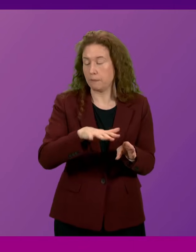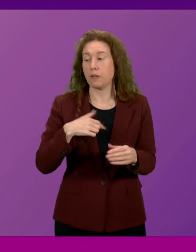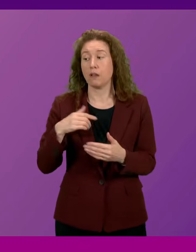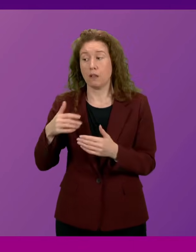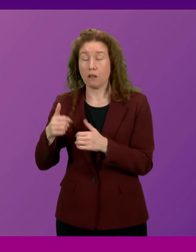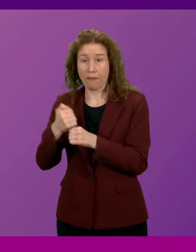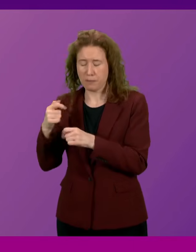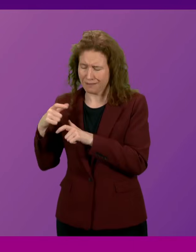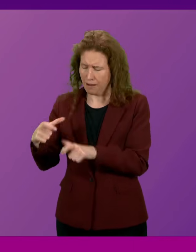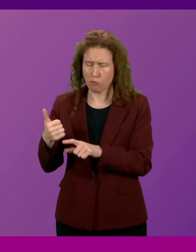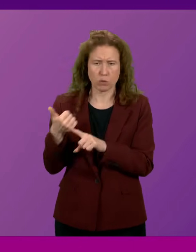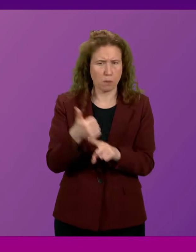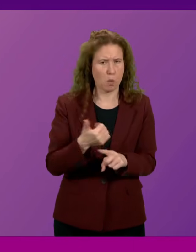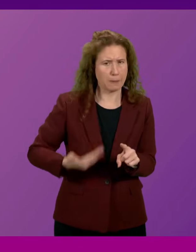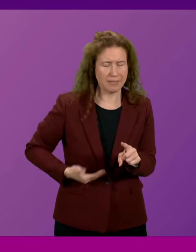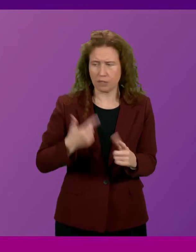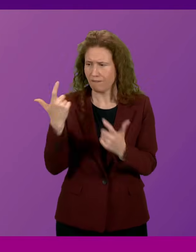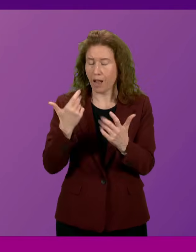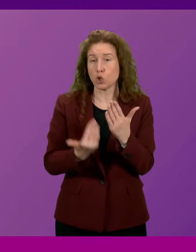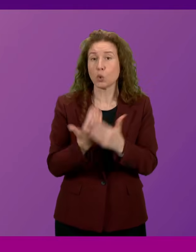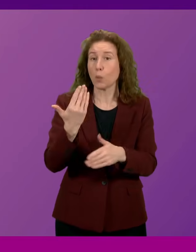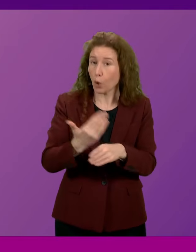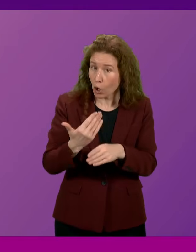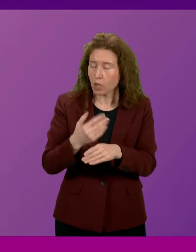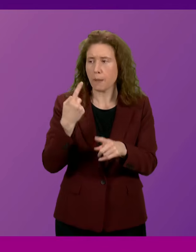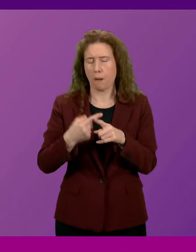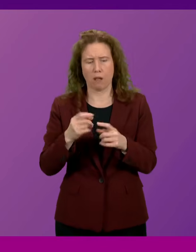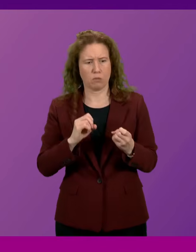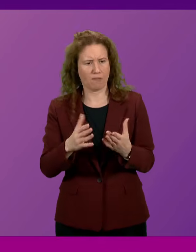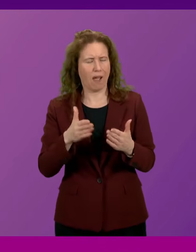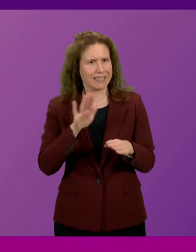business to secure new work and to deliver a sustainable future for the yard and its